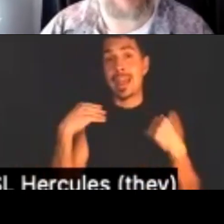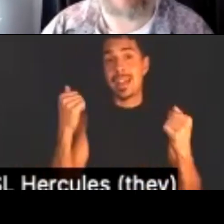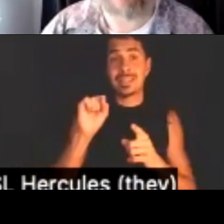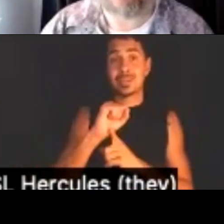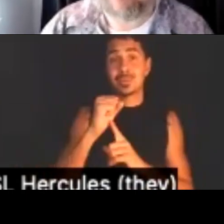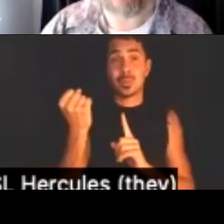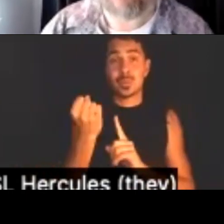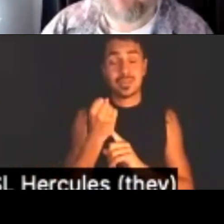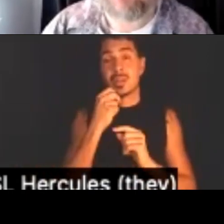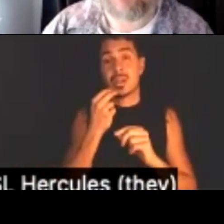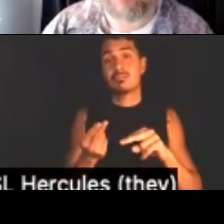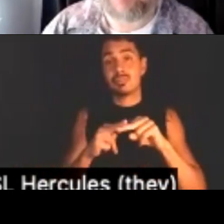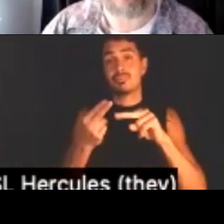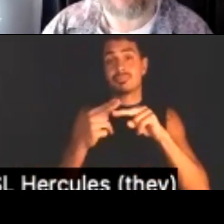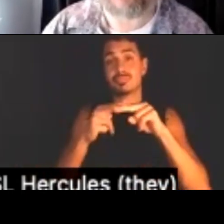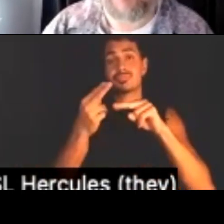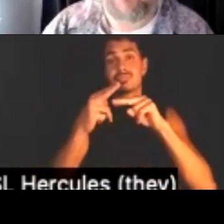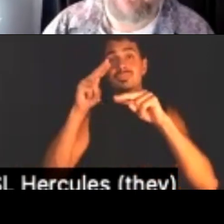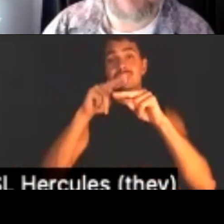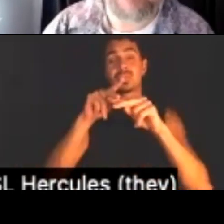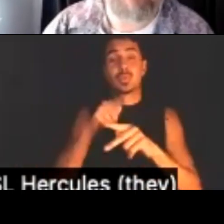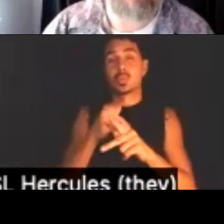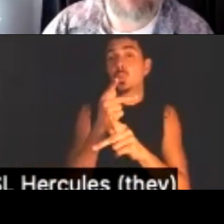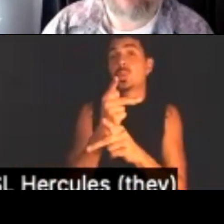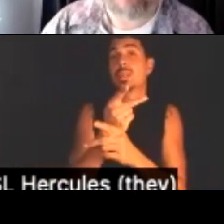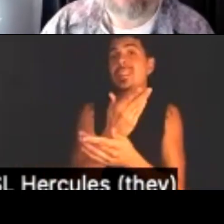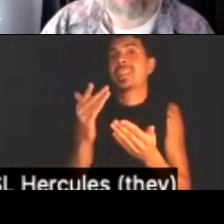and it's harder to treat things when they get worse.